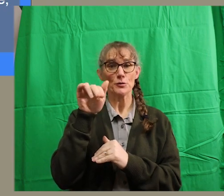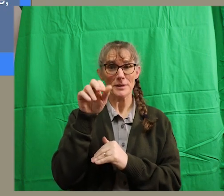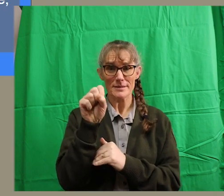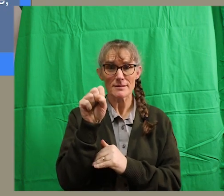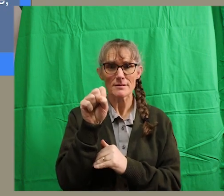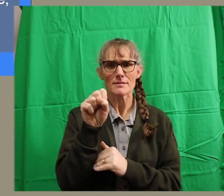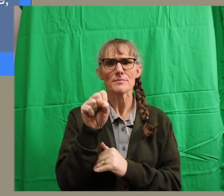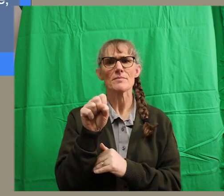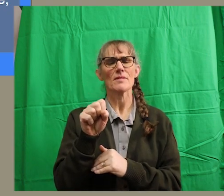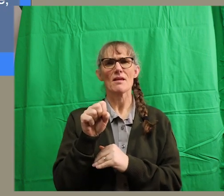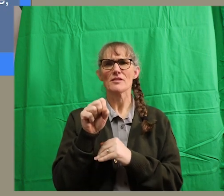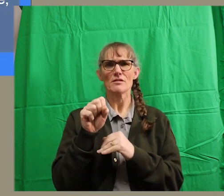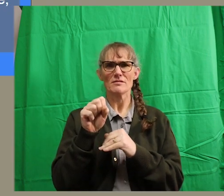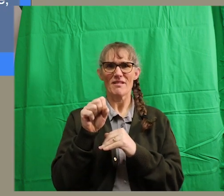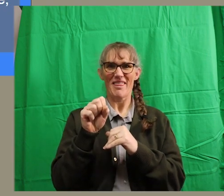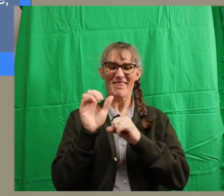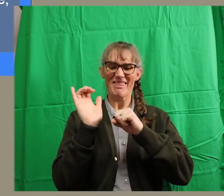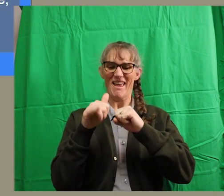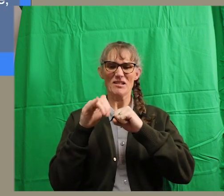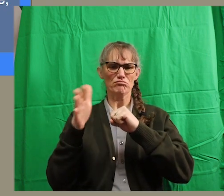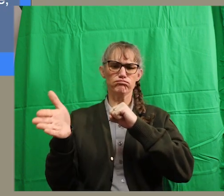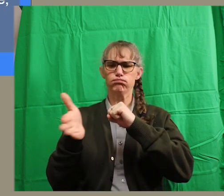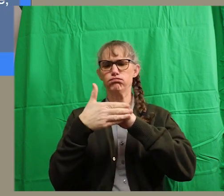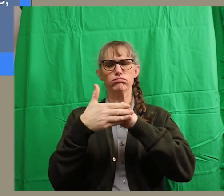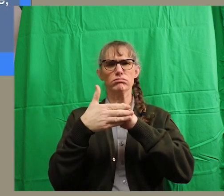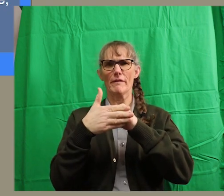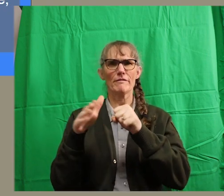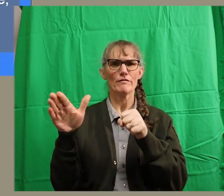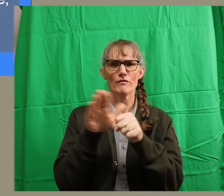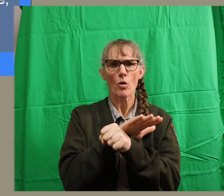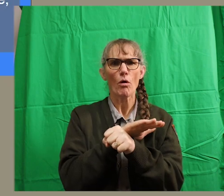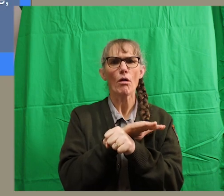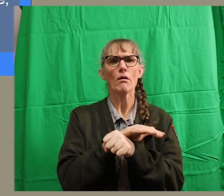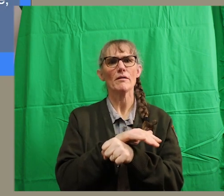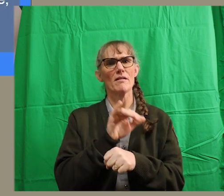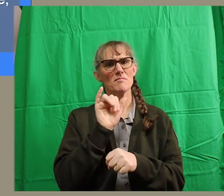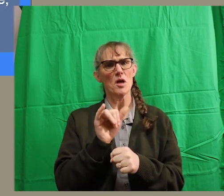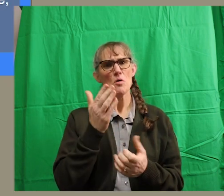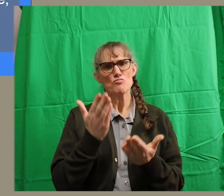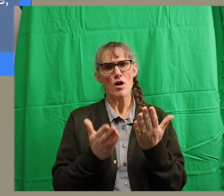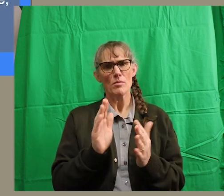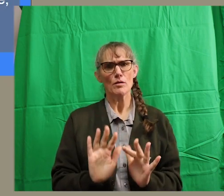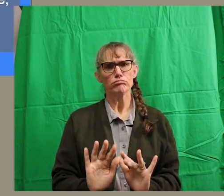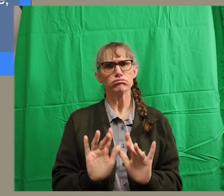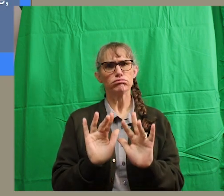the ammonite is totally flat, and we know that it was probably a vertical migrant.